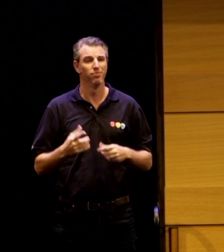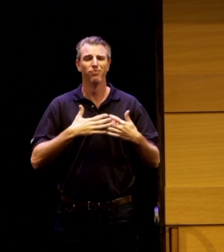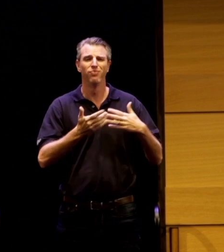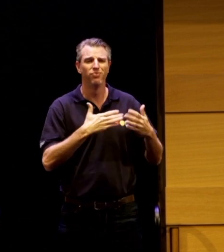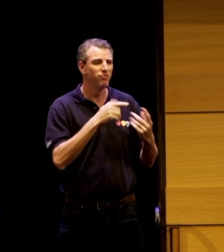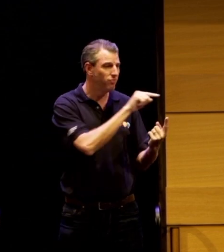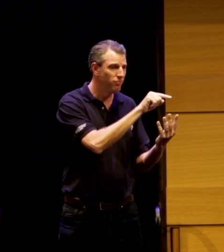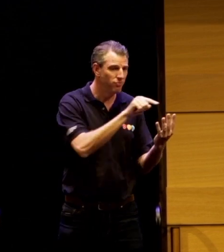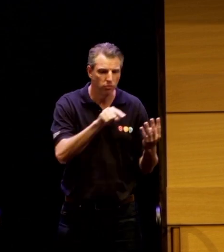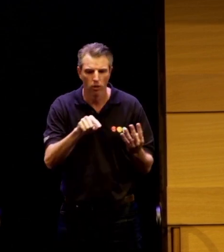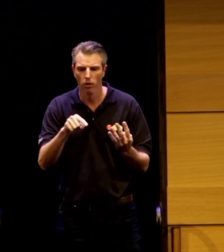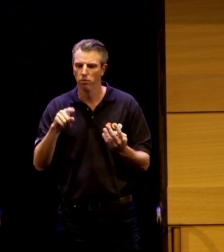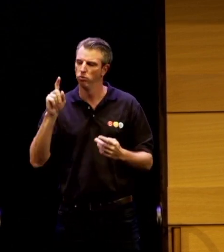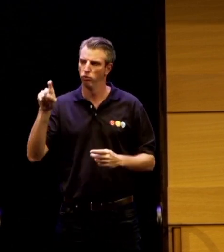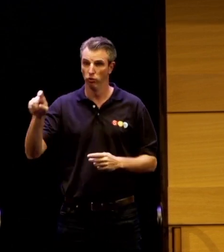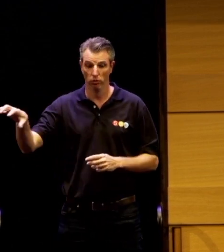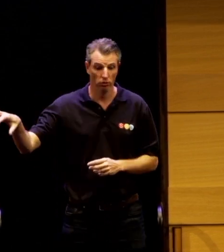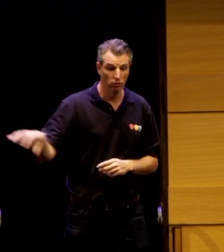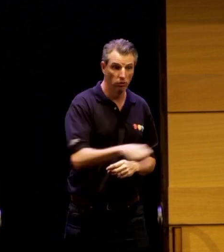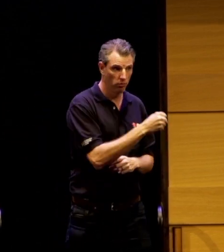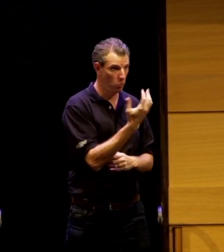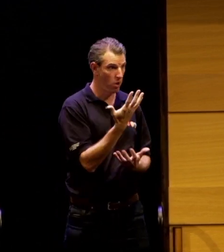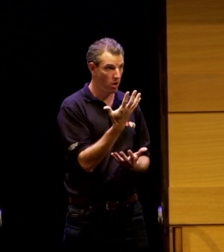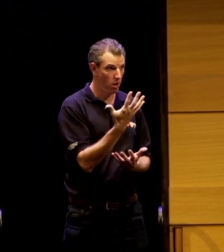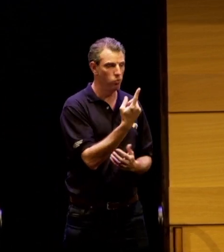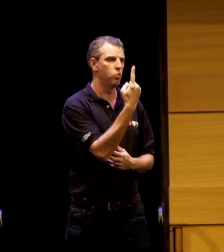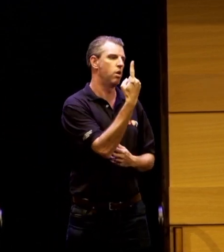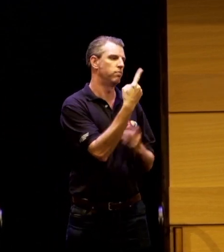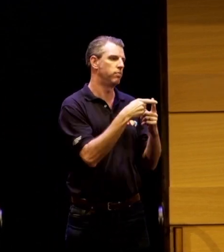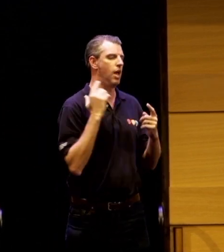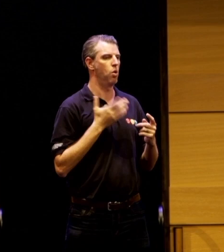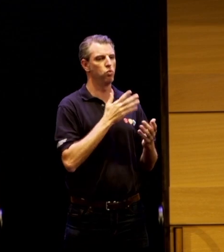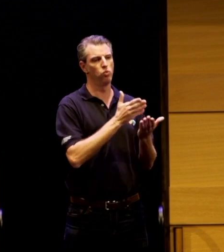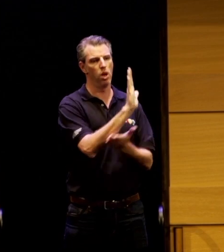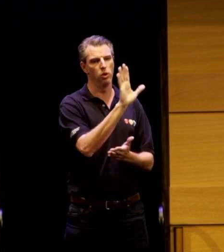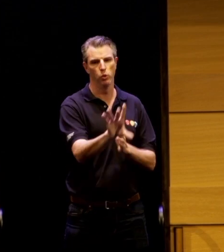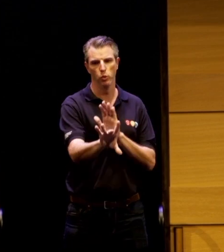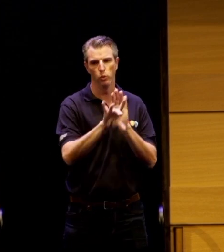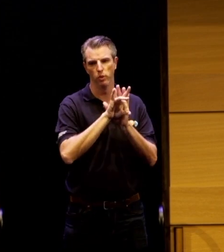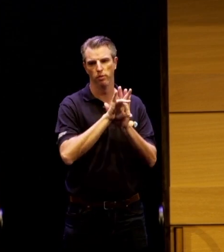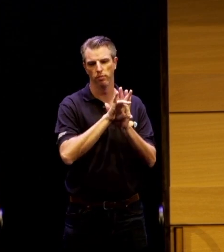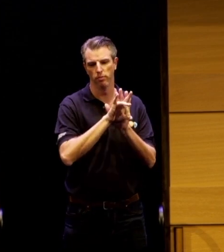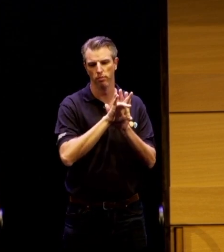Whatever form of oppression it is, one thing that's true is our right to choose.